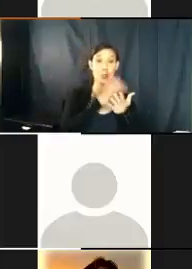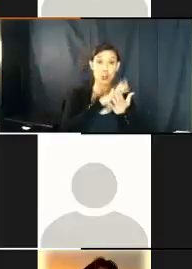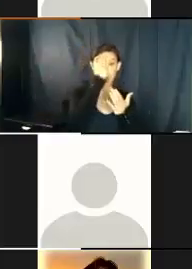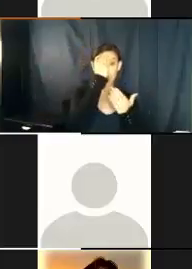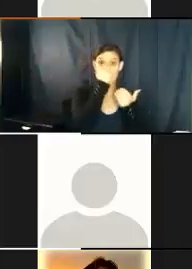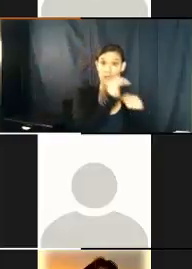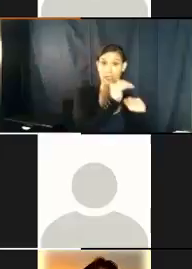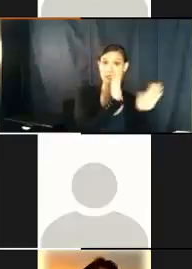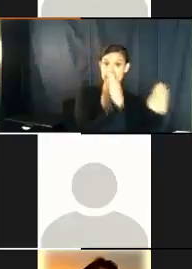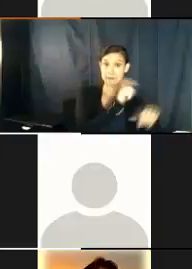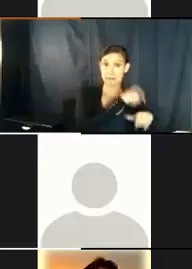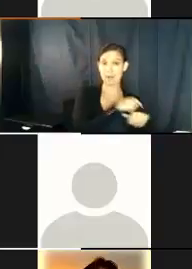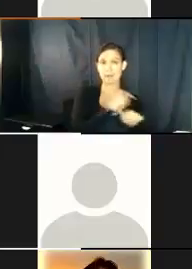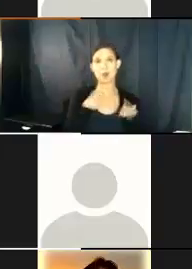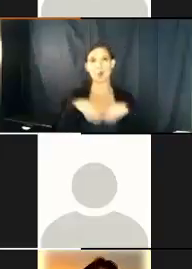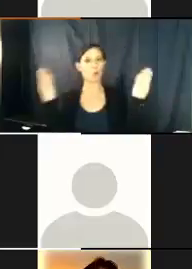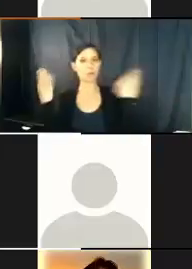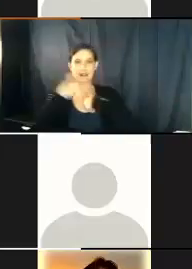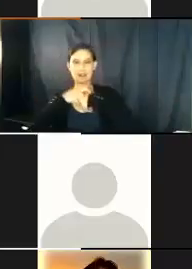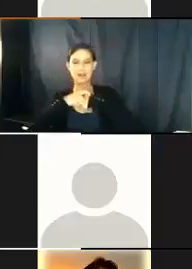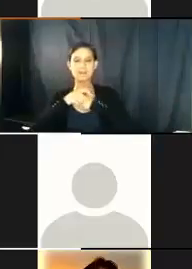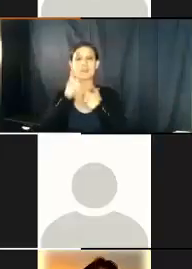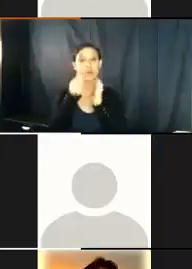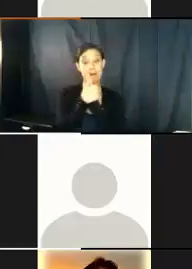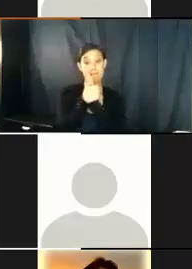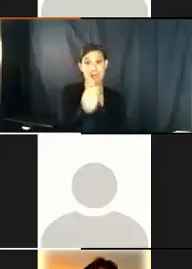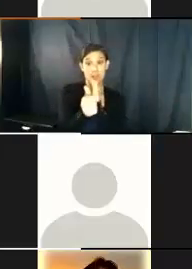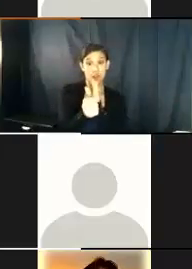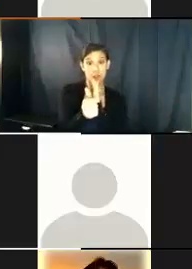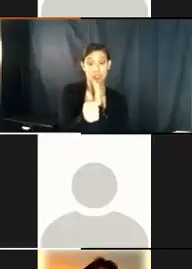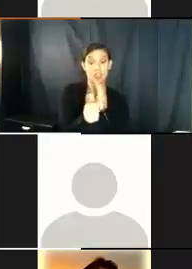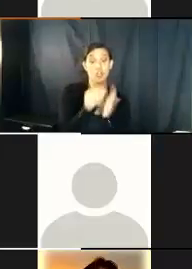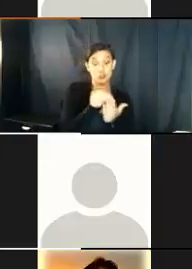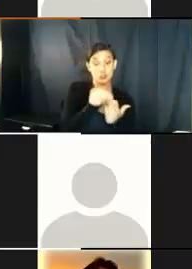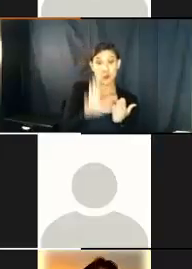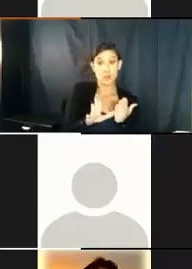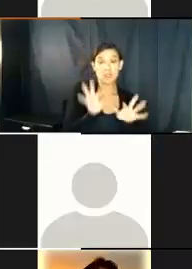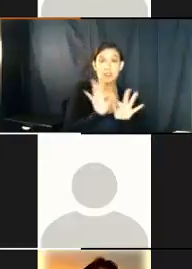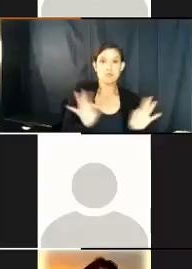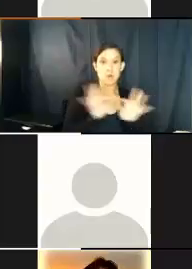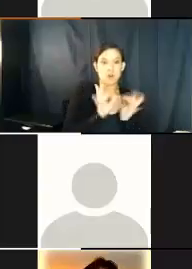of mastery a student may need that information right now. Just-in-time learning.